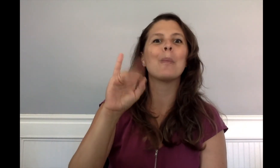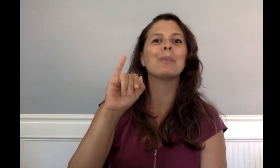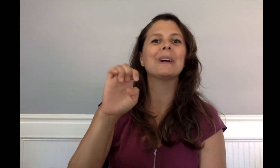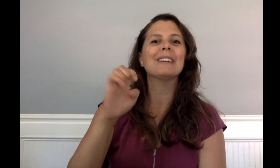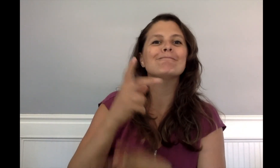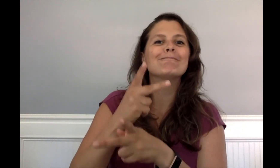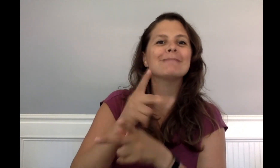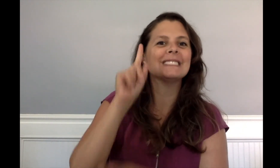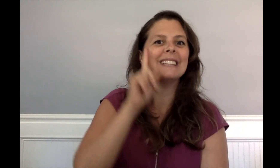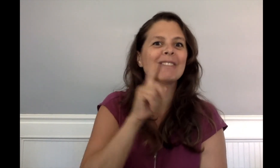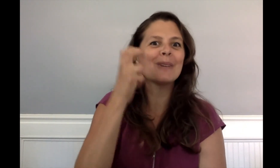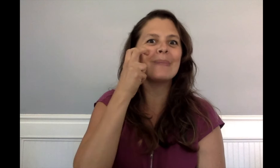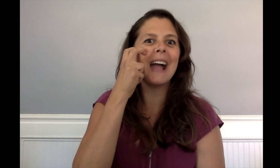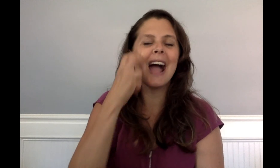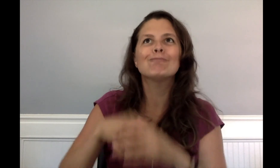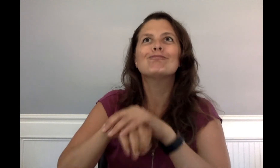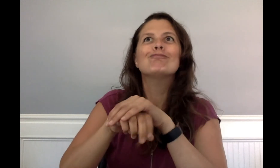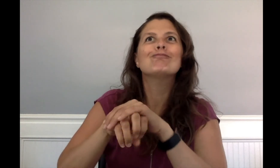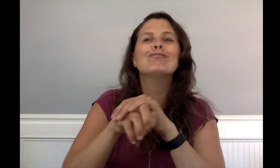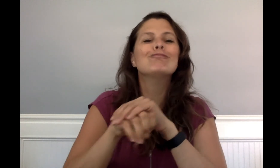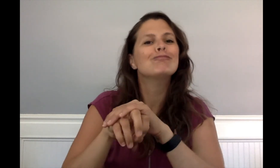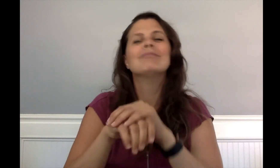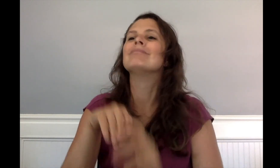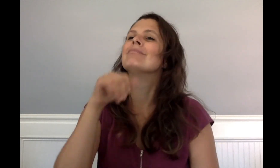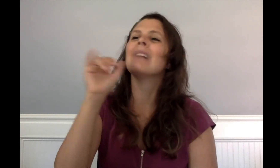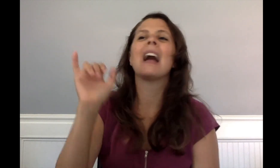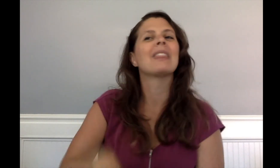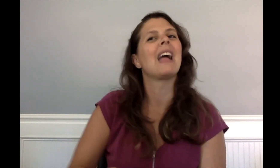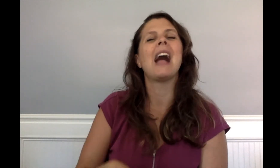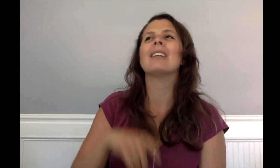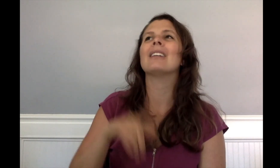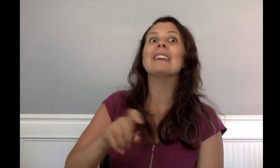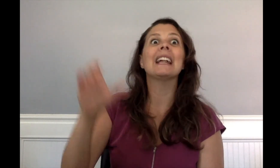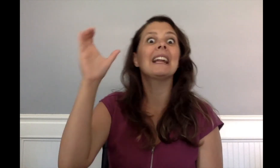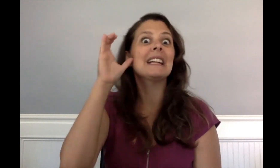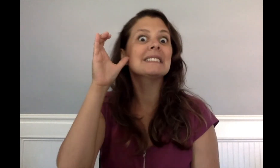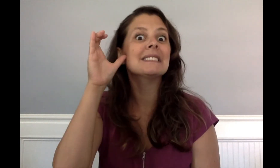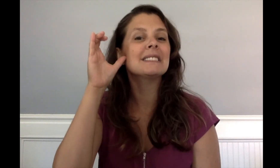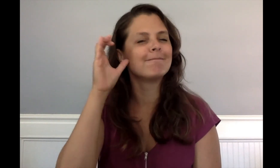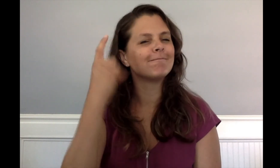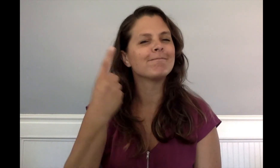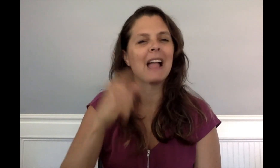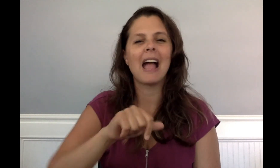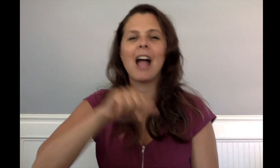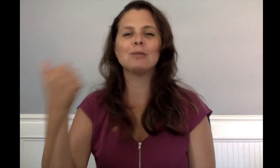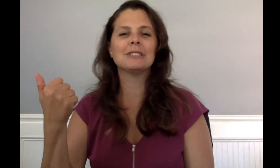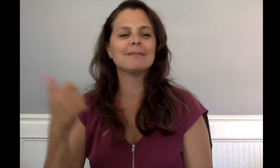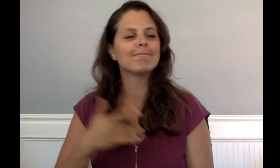"Don't tell me to be quiet, Irving!" "And it's not listening with our hands, like how Obie the caretaker listens.